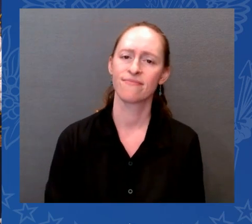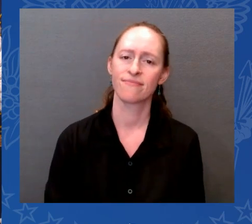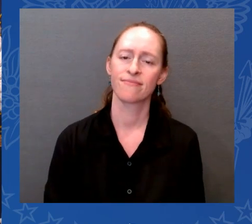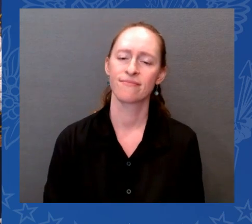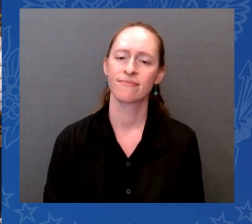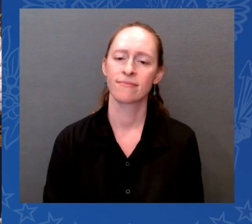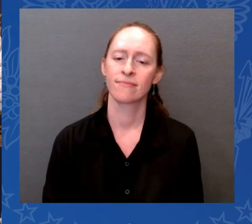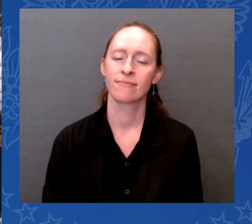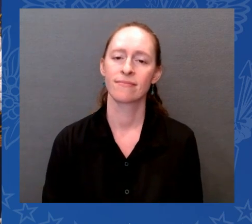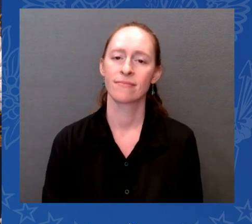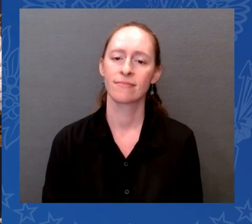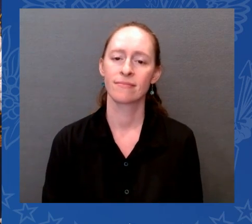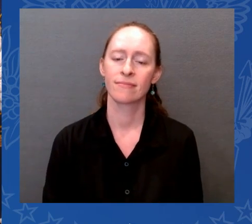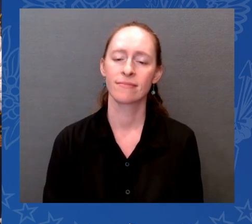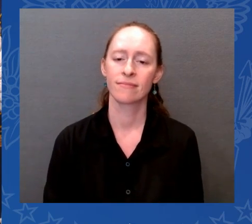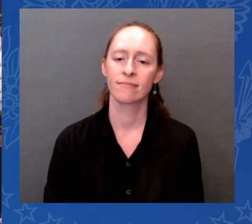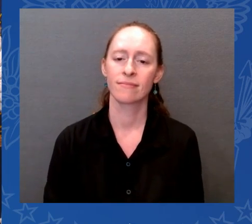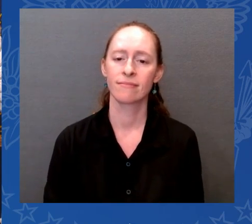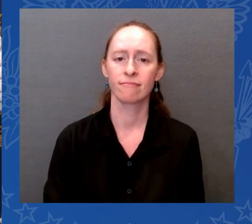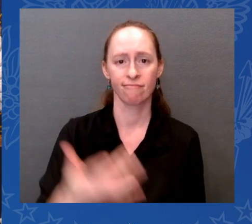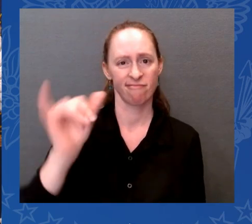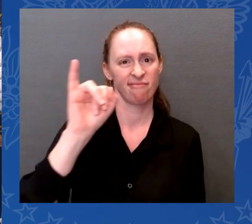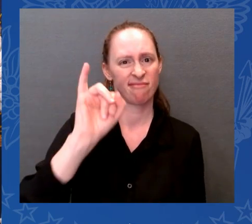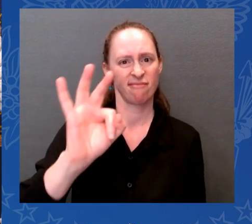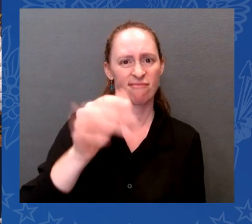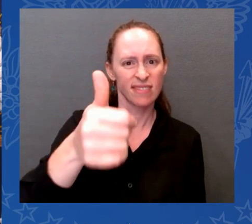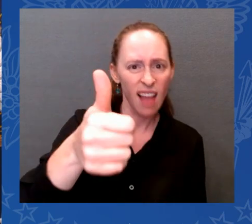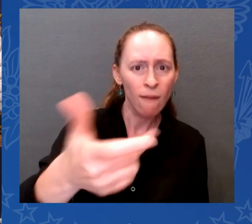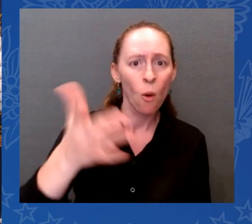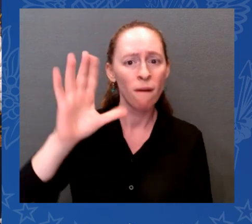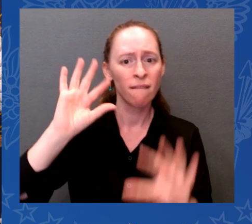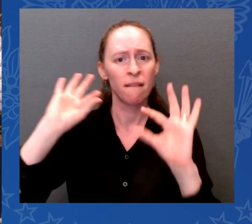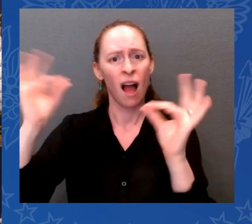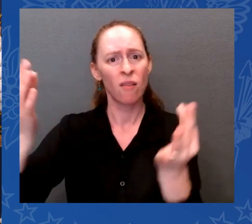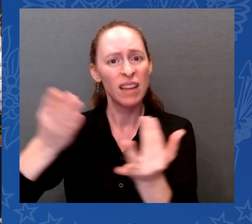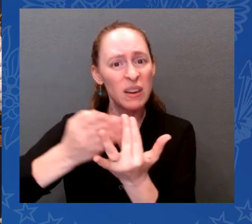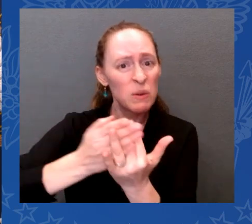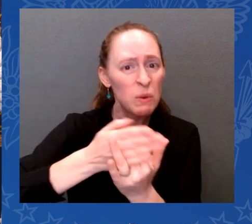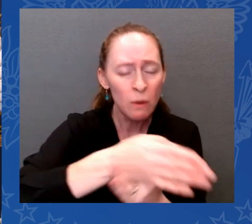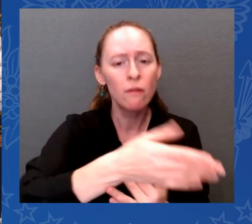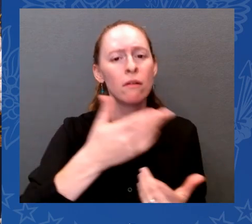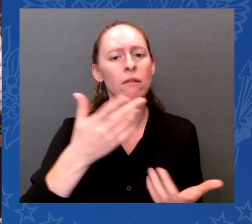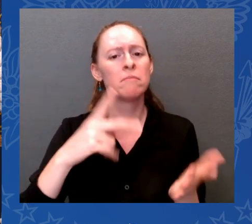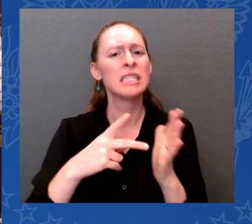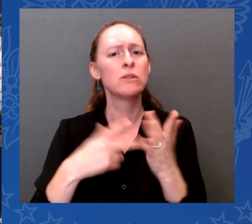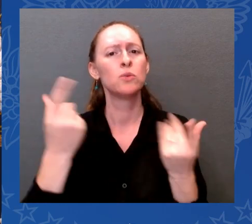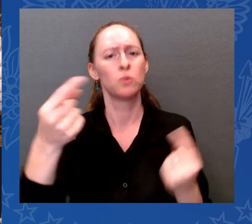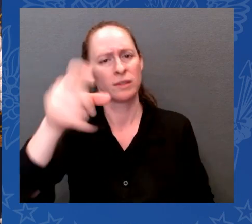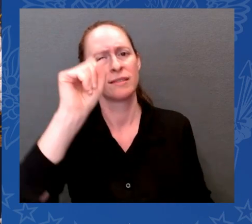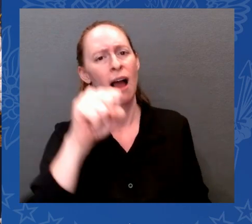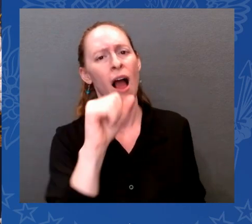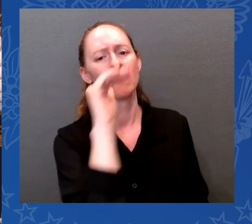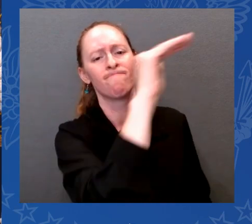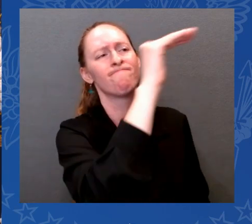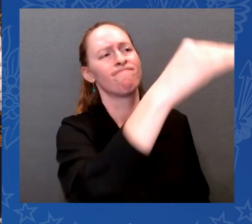We created a special claims unit at the Department of Labor to ensure that they're processing federal firefighters' cancer claims quickly.